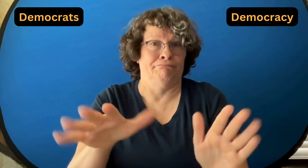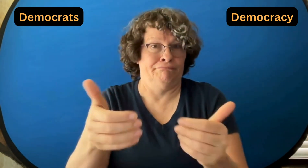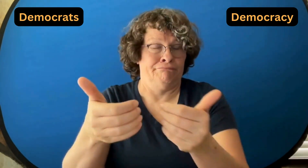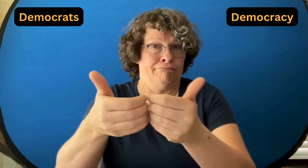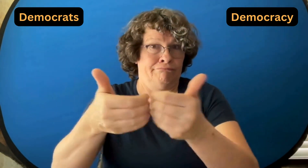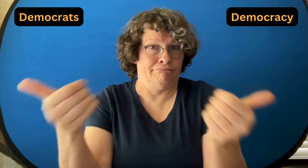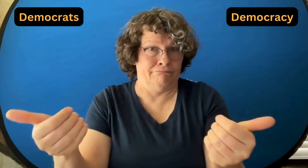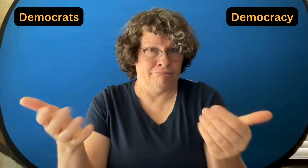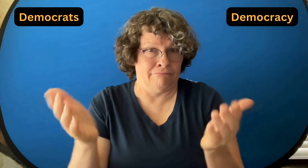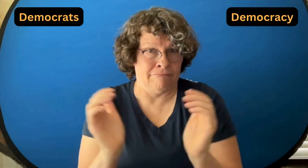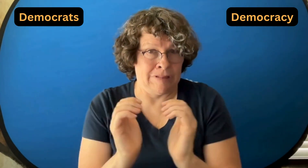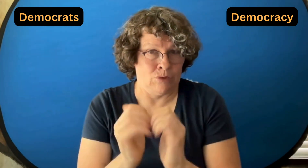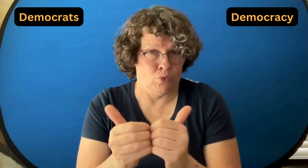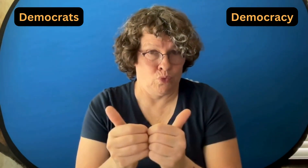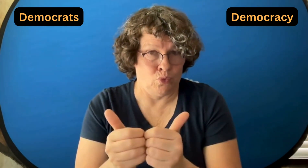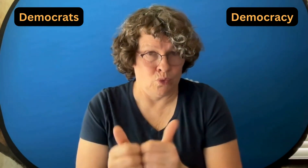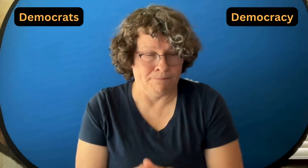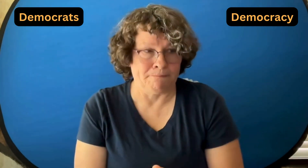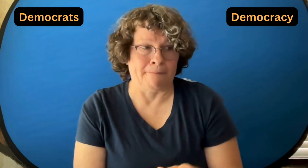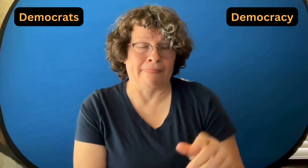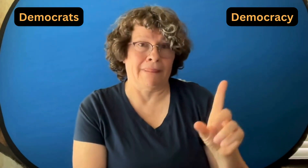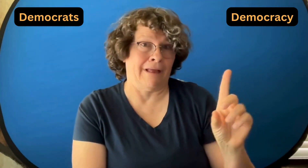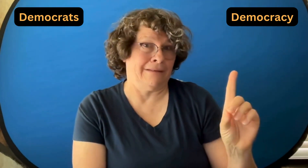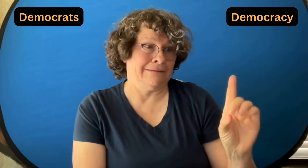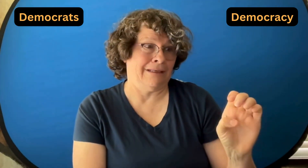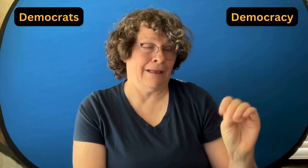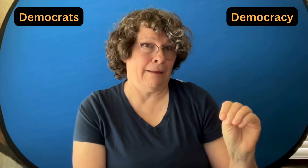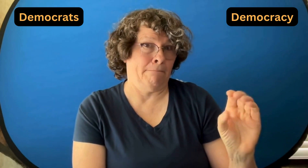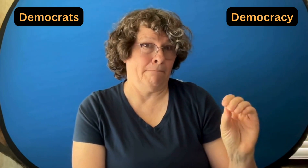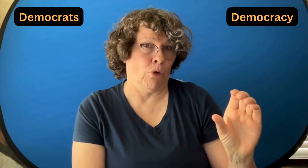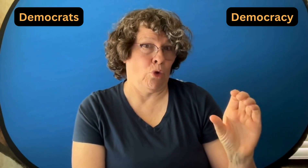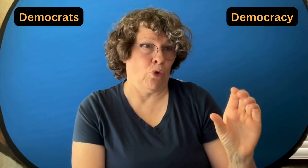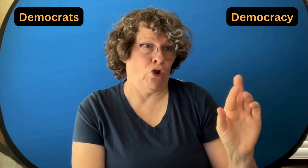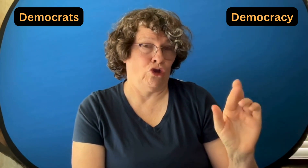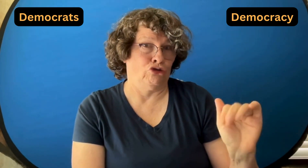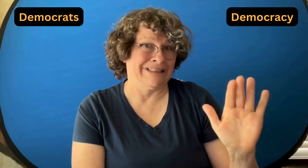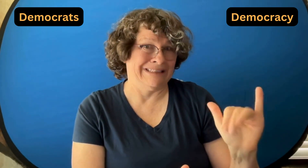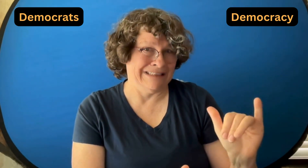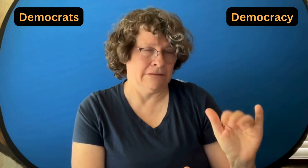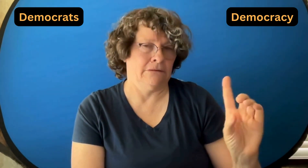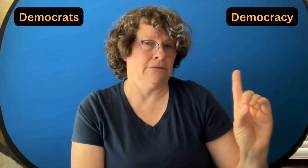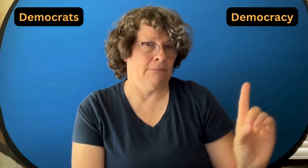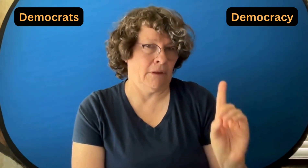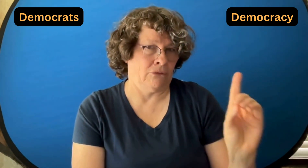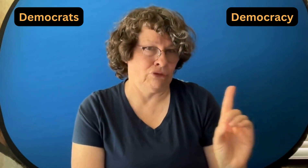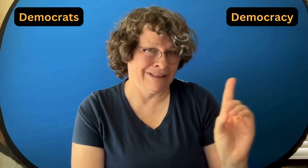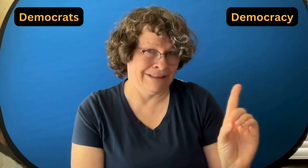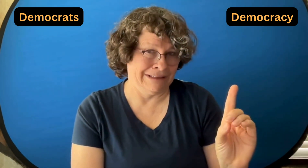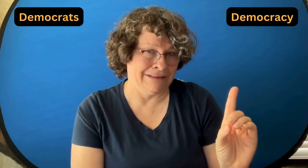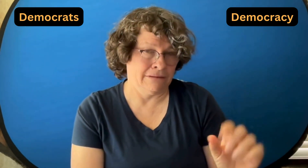here’s a recommendation to distinguish the difference. D e m o c r a c y ASL - "D" in circular pattern